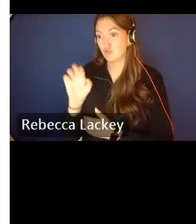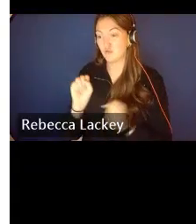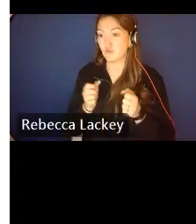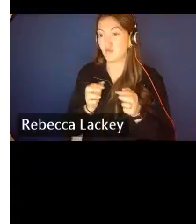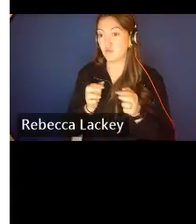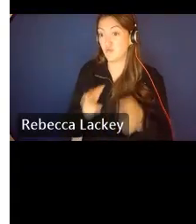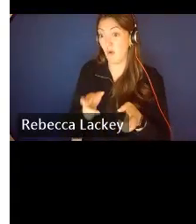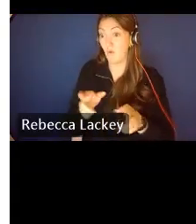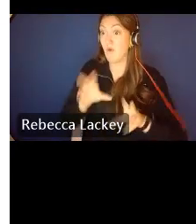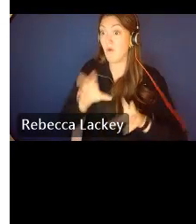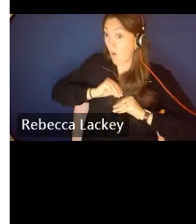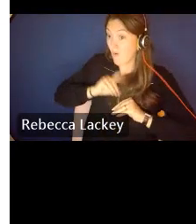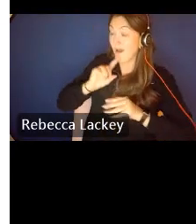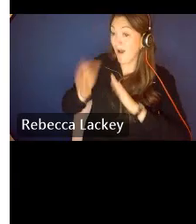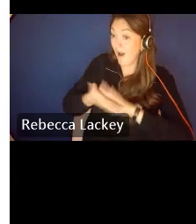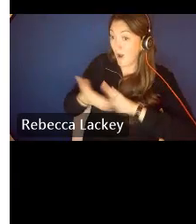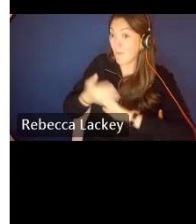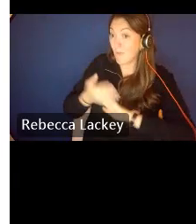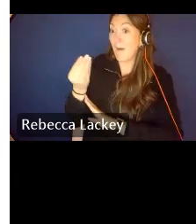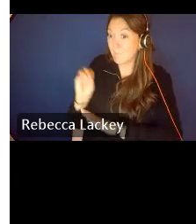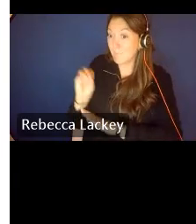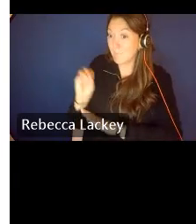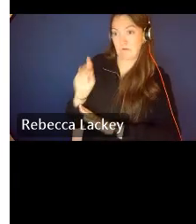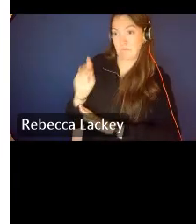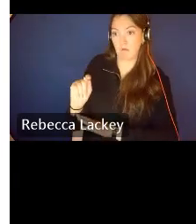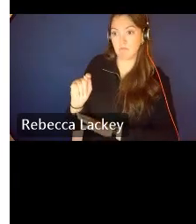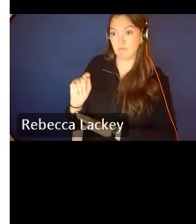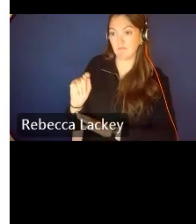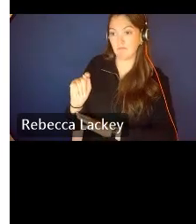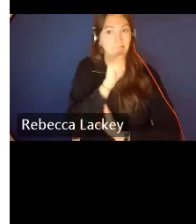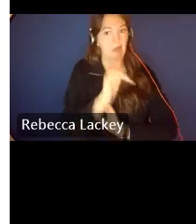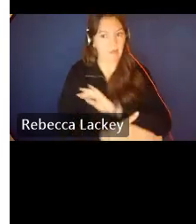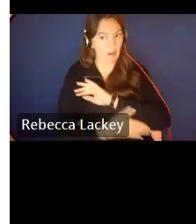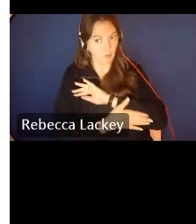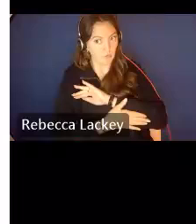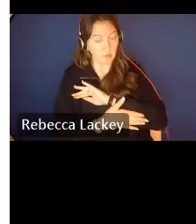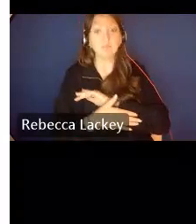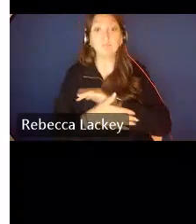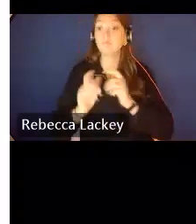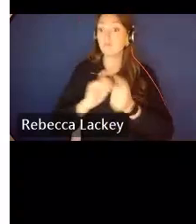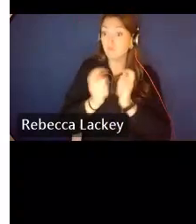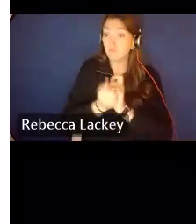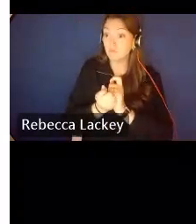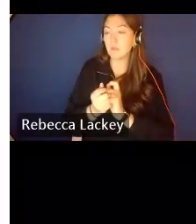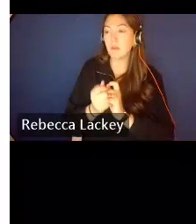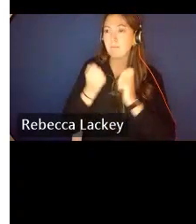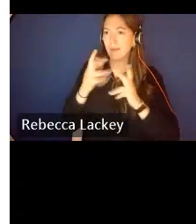owned and operated by MODOT. After the change was made, several residents called with questions,